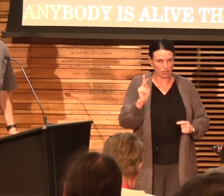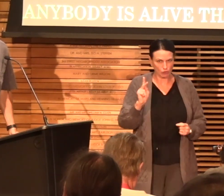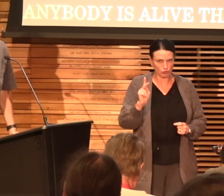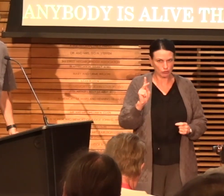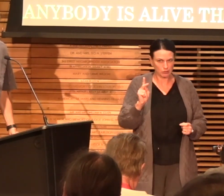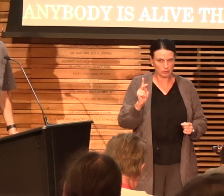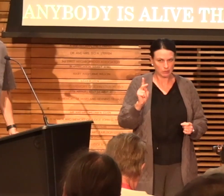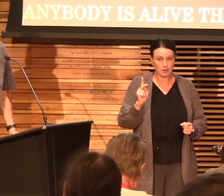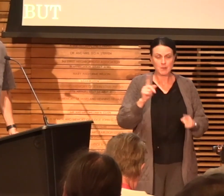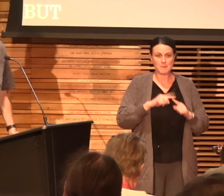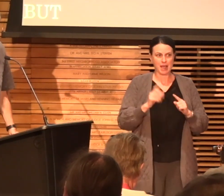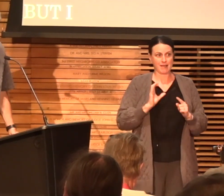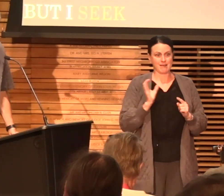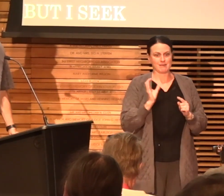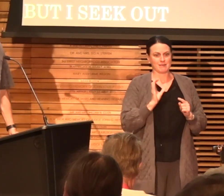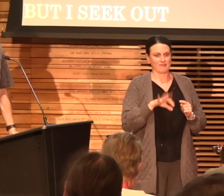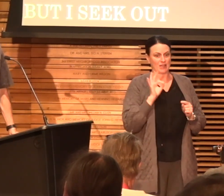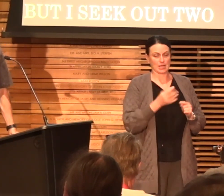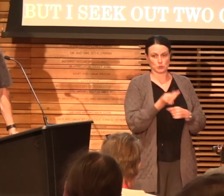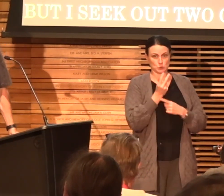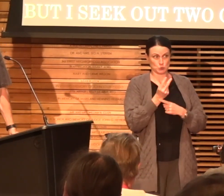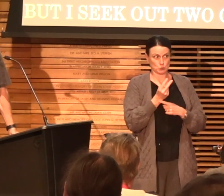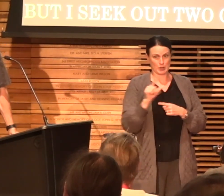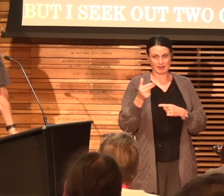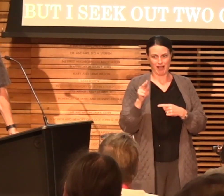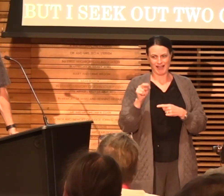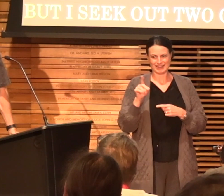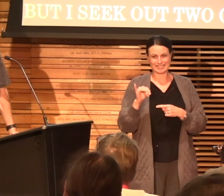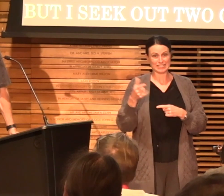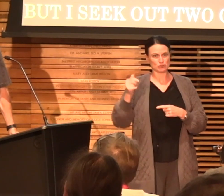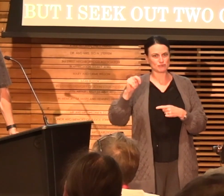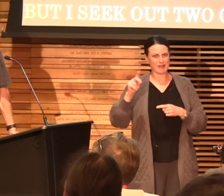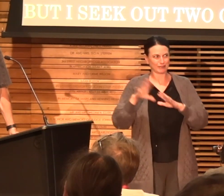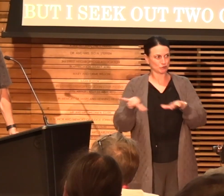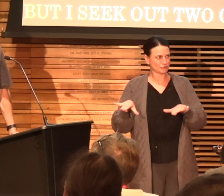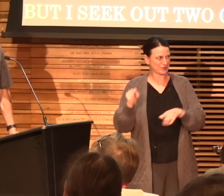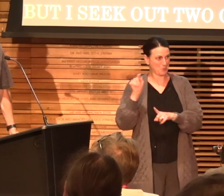but I seek out two of Gandhi's grandchildren who were there.